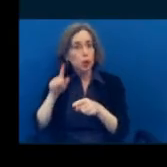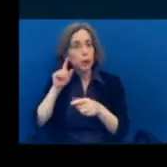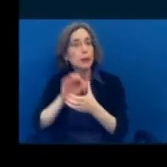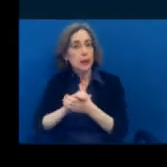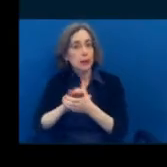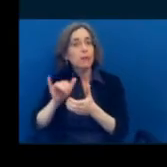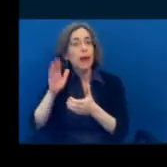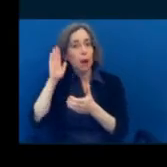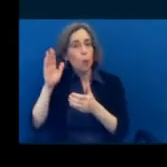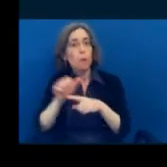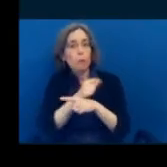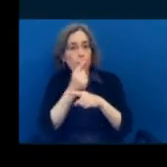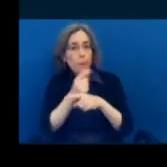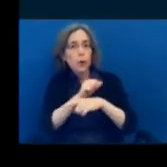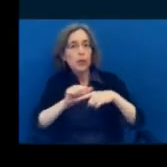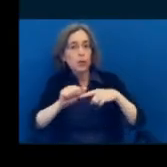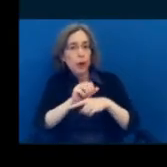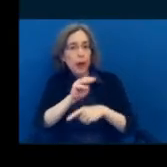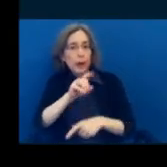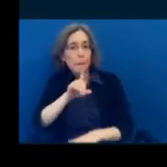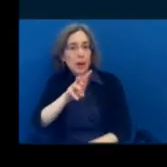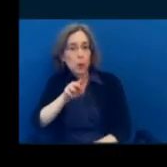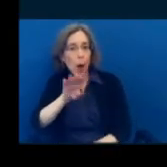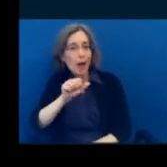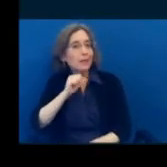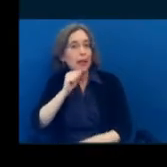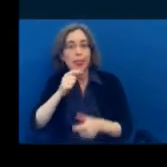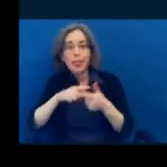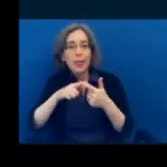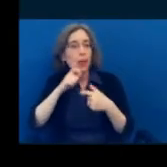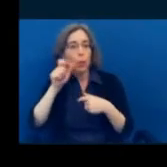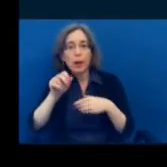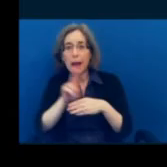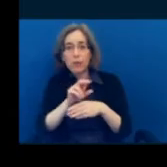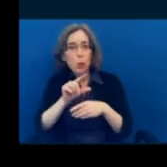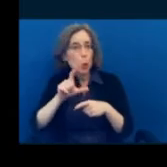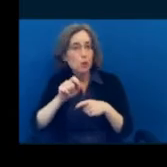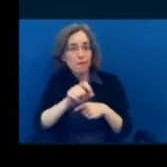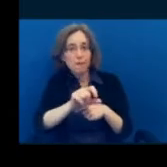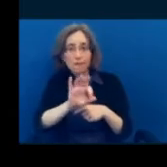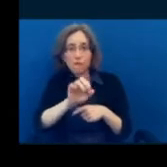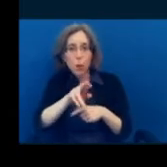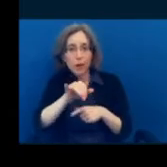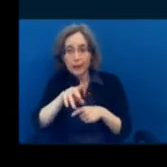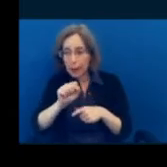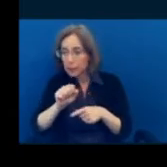WOULD BE UNNECESSARY, HER MODEL CONTAINS THE WOMB, VAGINA, RECTUM, LIGAMENT AND THE AS WELL